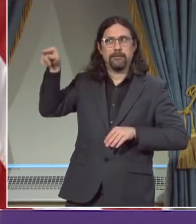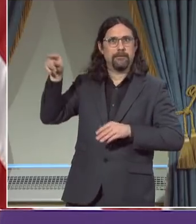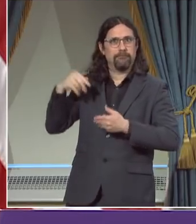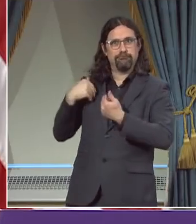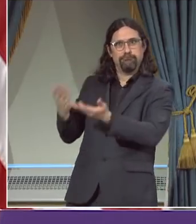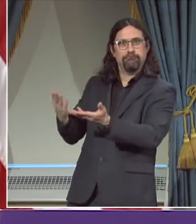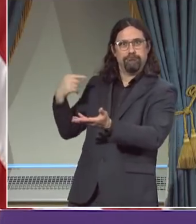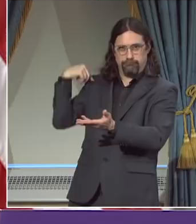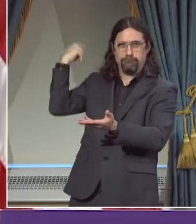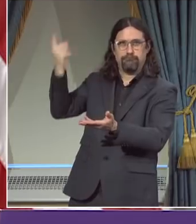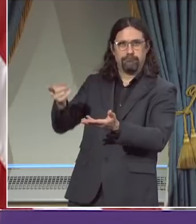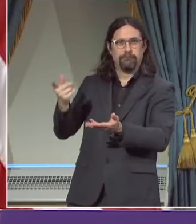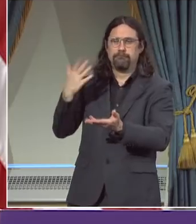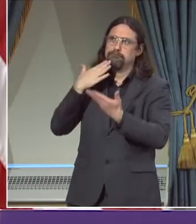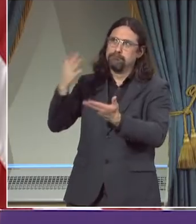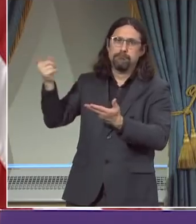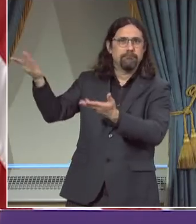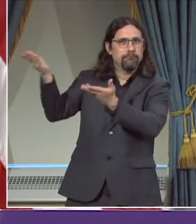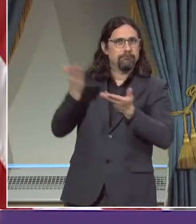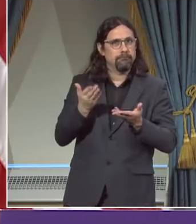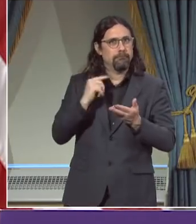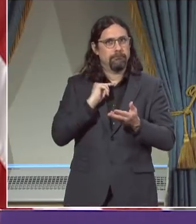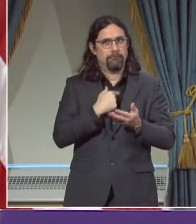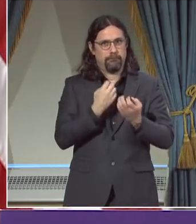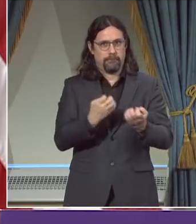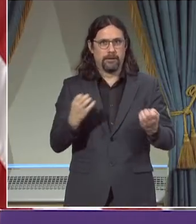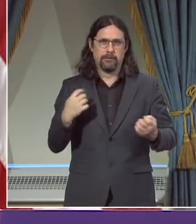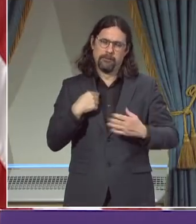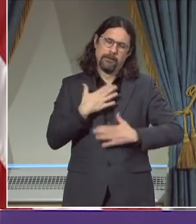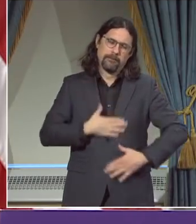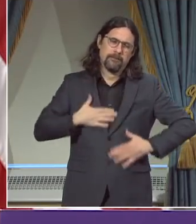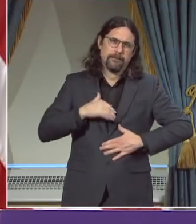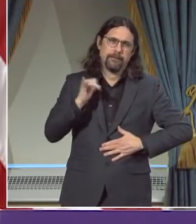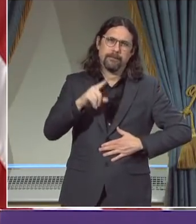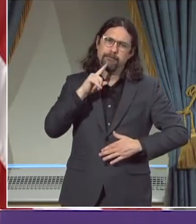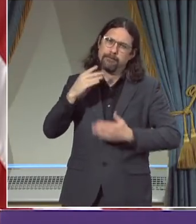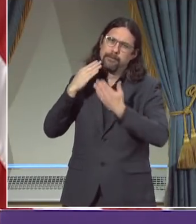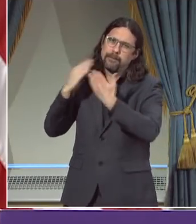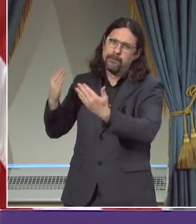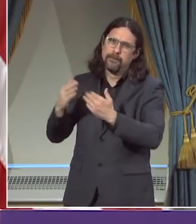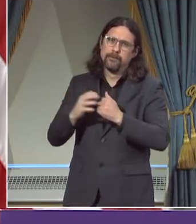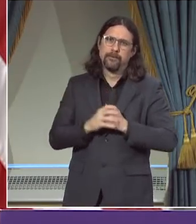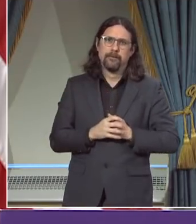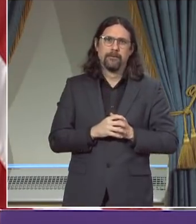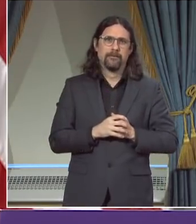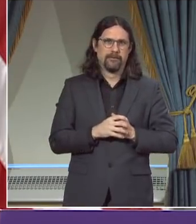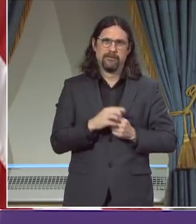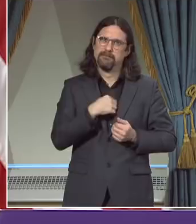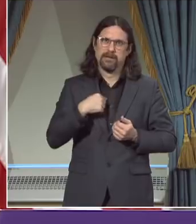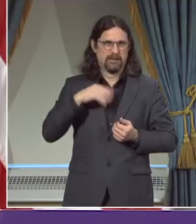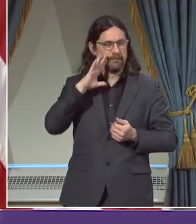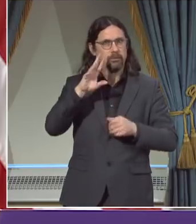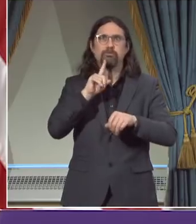THEY DID SOMETHING VERY GOOD FOR THREI HOMETOWN WITH A QUARTER MILLI ON SURGICAL MASKS.